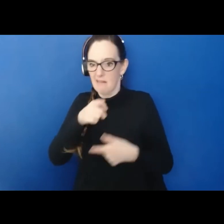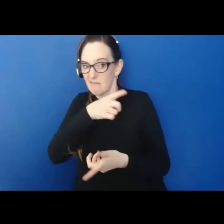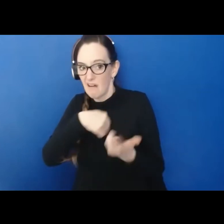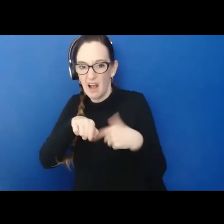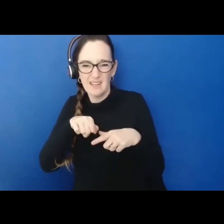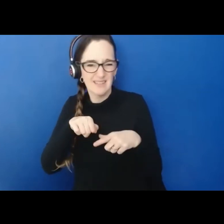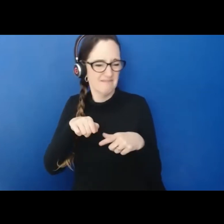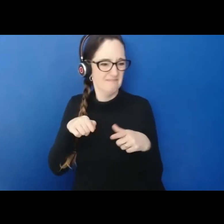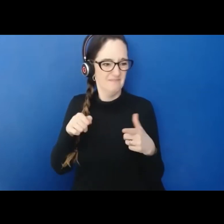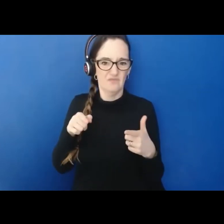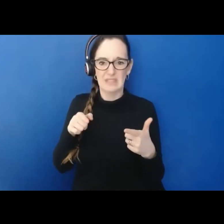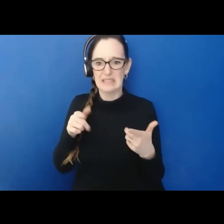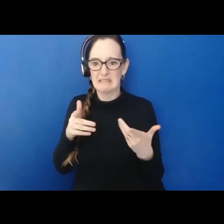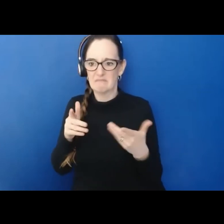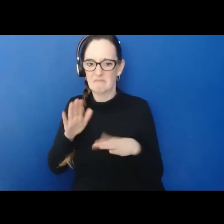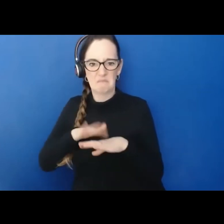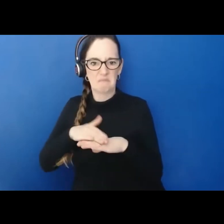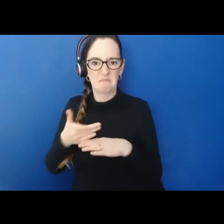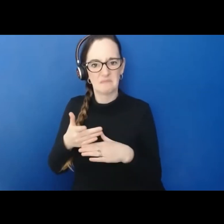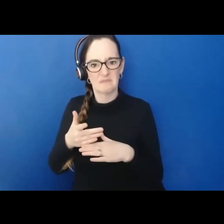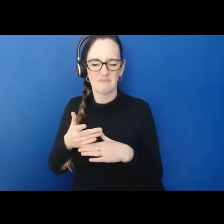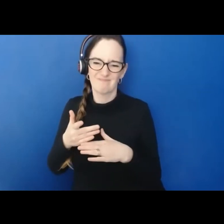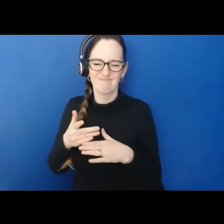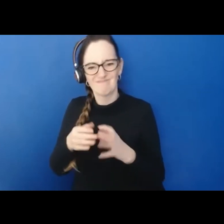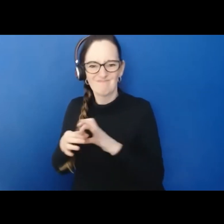with the construction of work or the co-creation of work for the digital space.